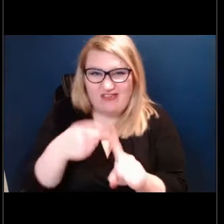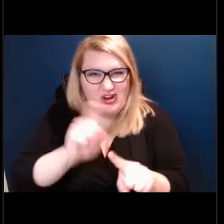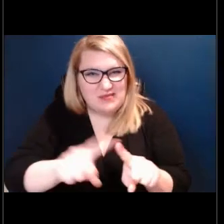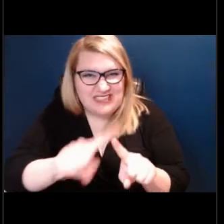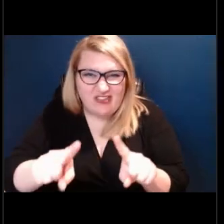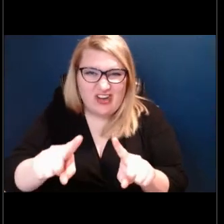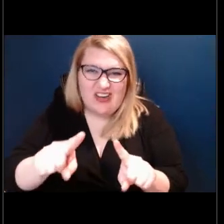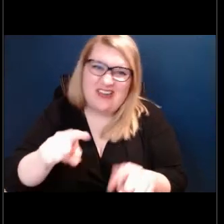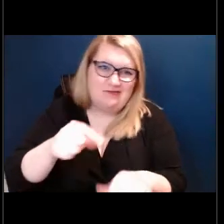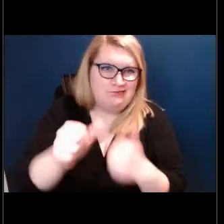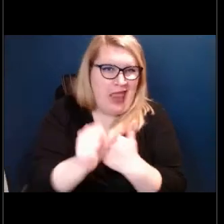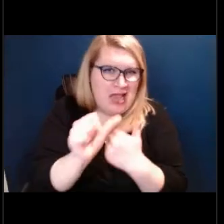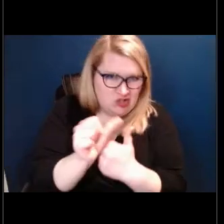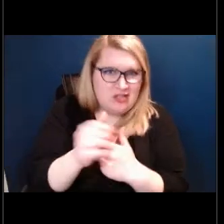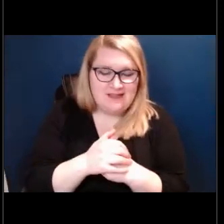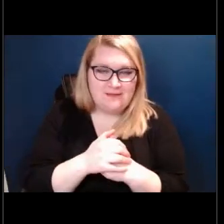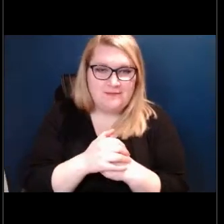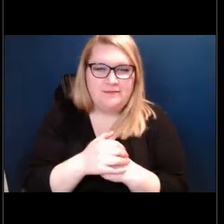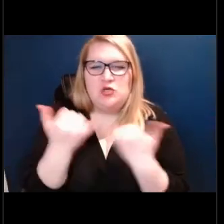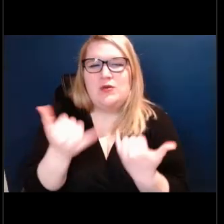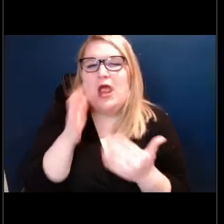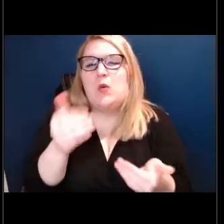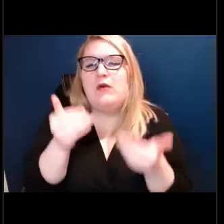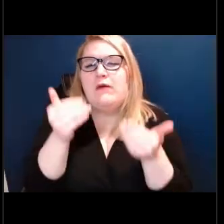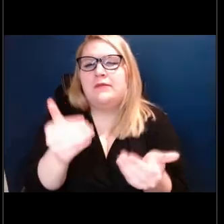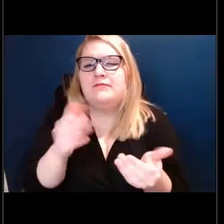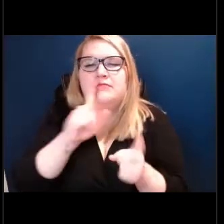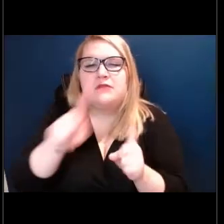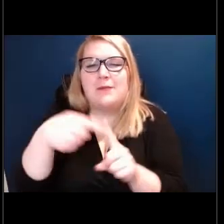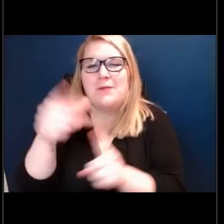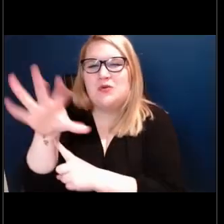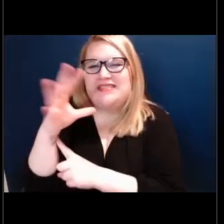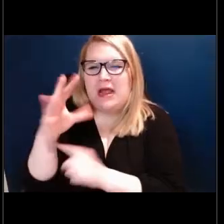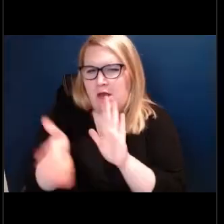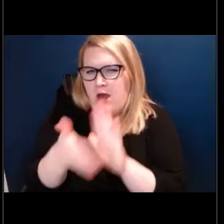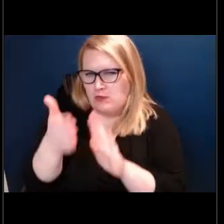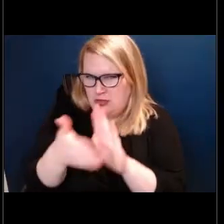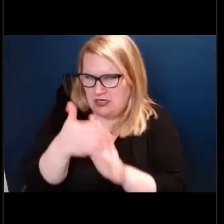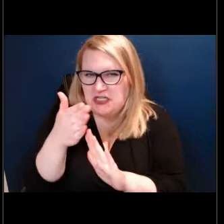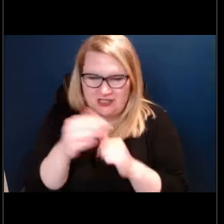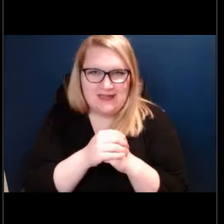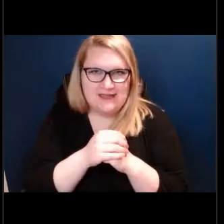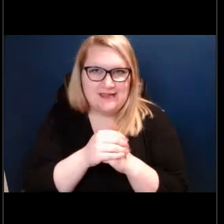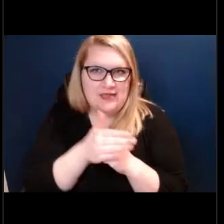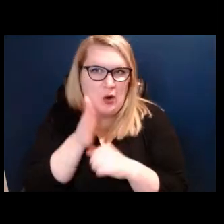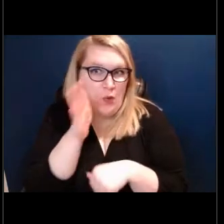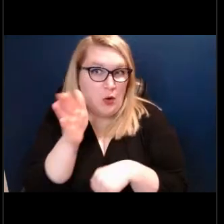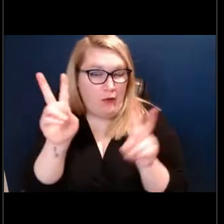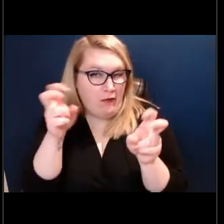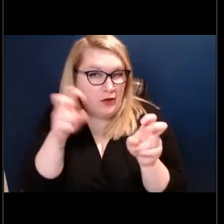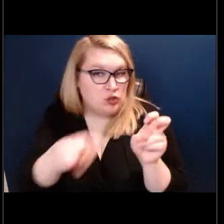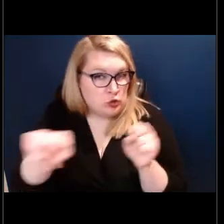So let's move ahead and go into our satellite operations. And we'll take that exclusive tour as we move along.